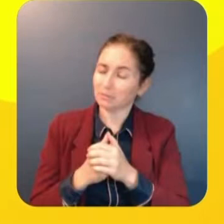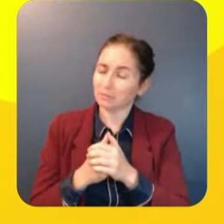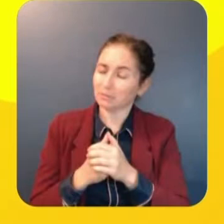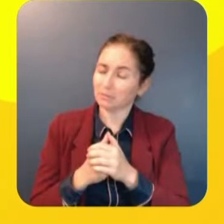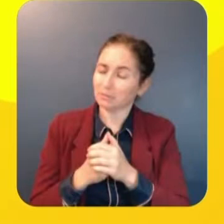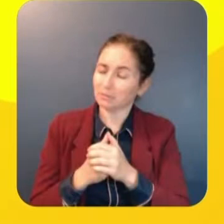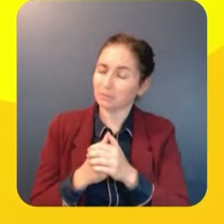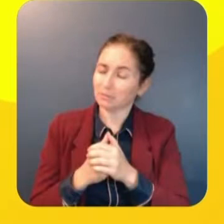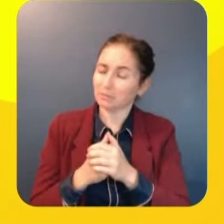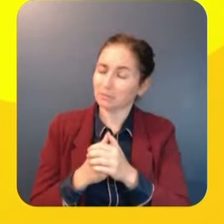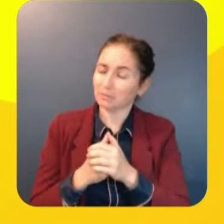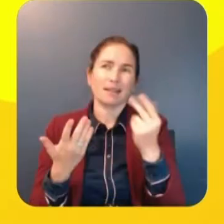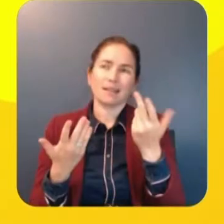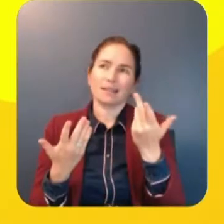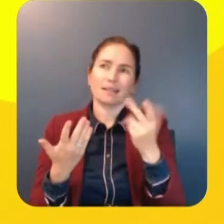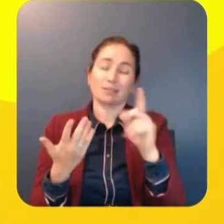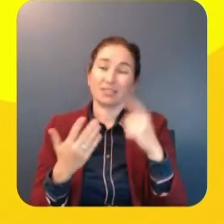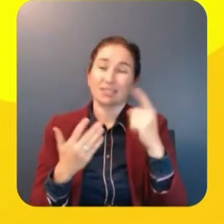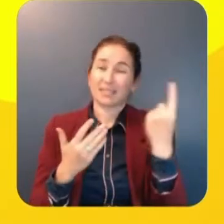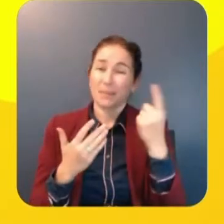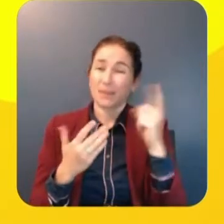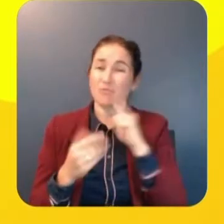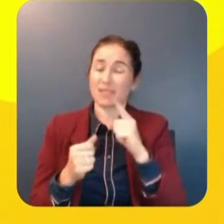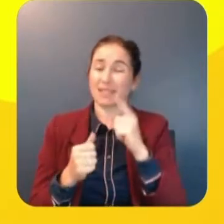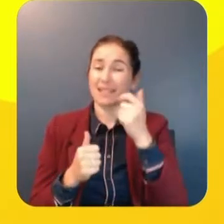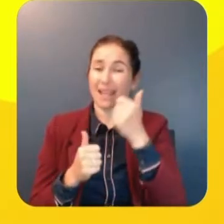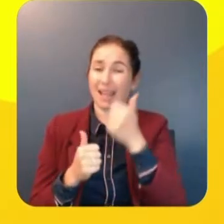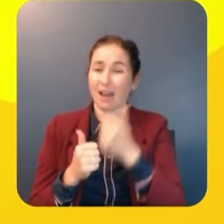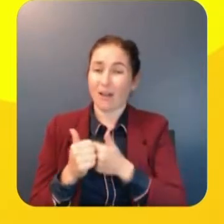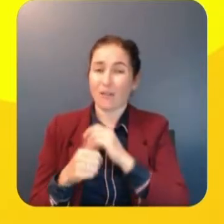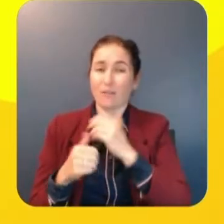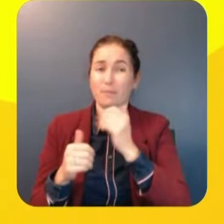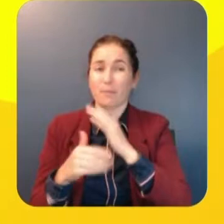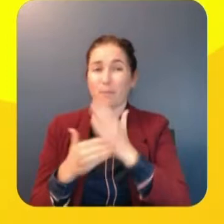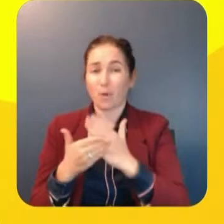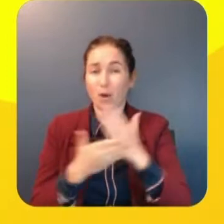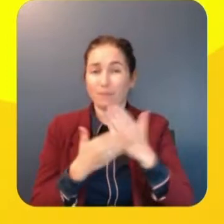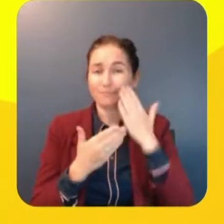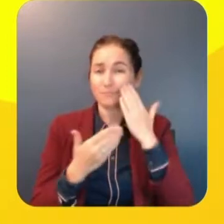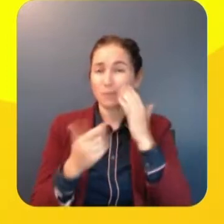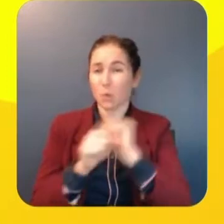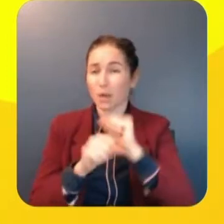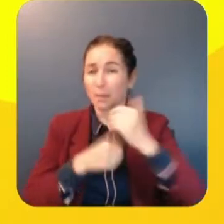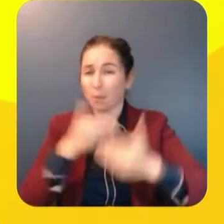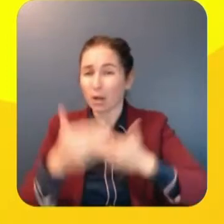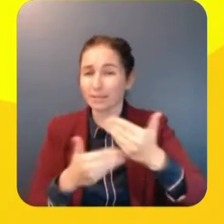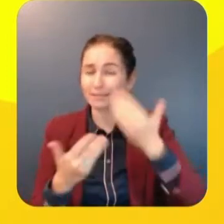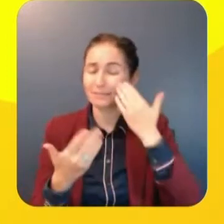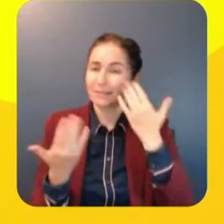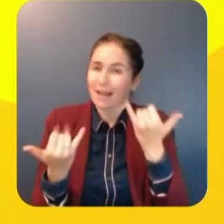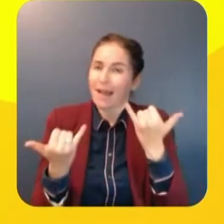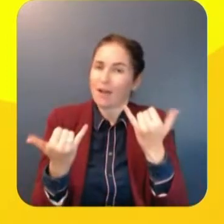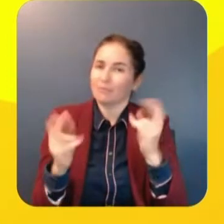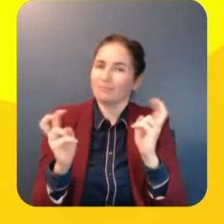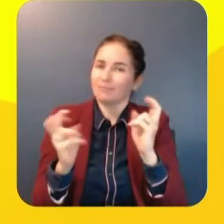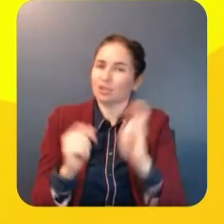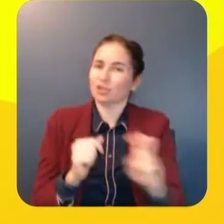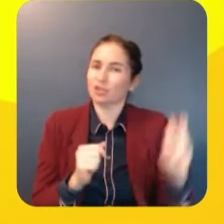It's something that is ever-evolving work in progress. And we're on this journey. And as we are on this journey, we will continue